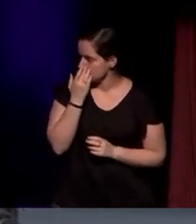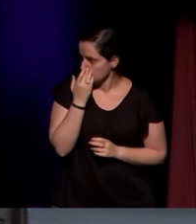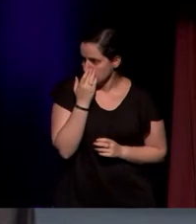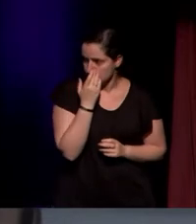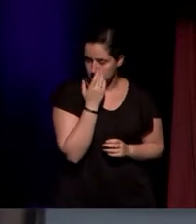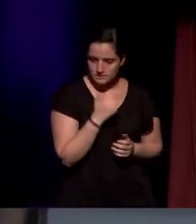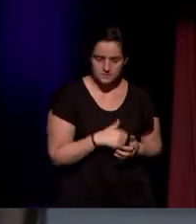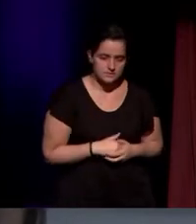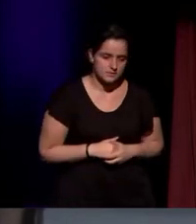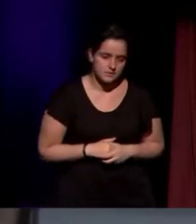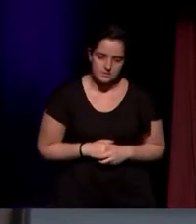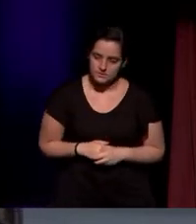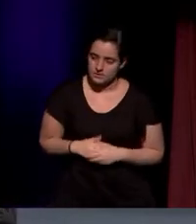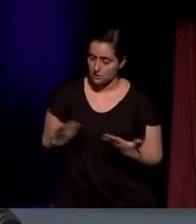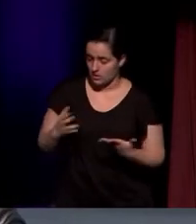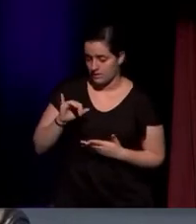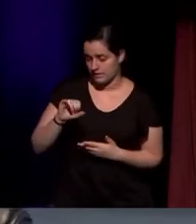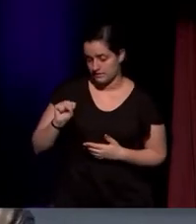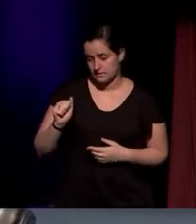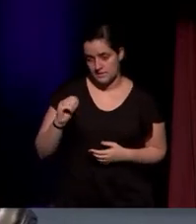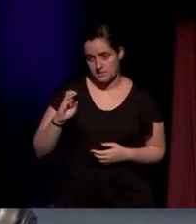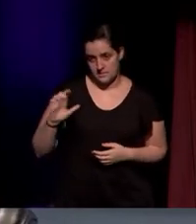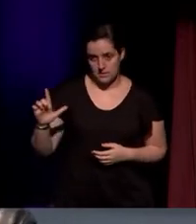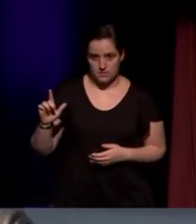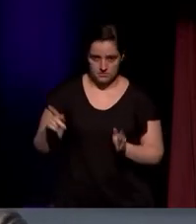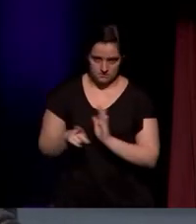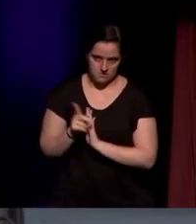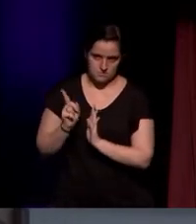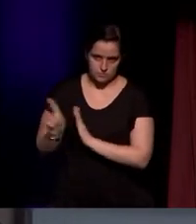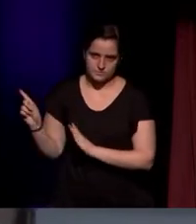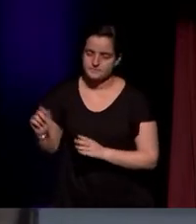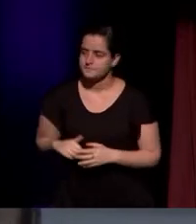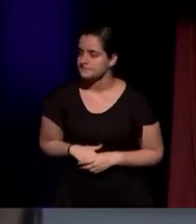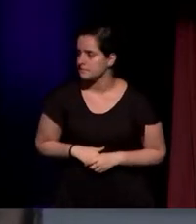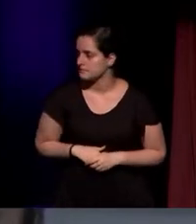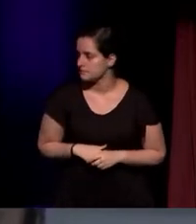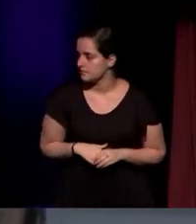For Isabel, Gevanilda,